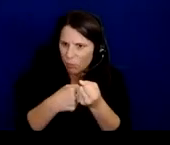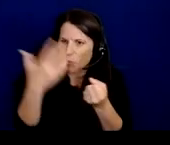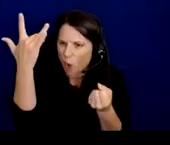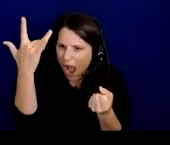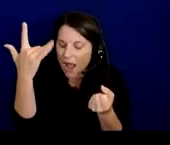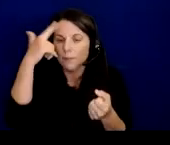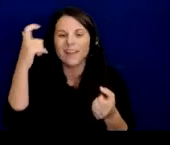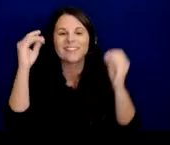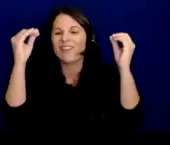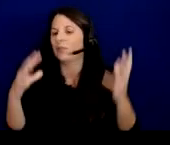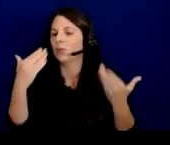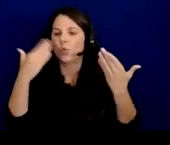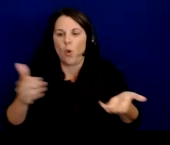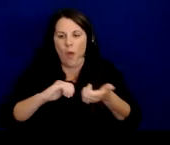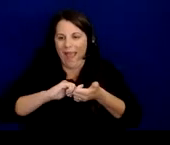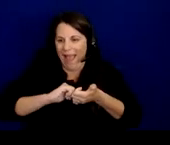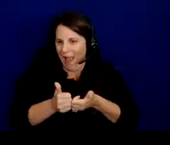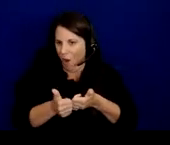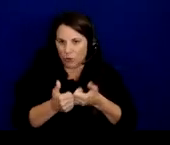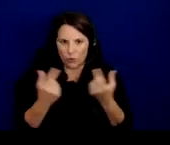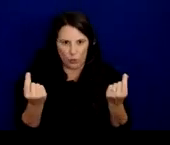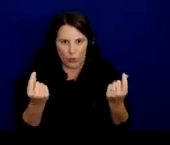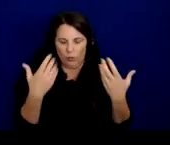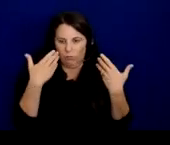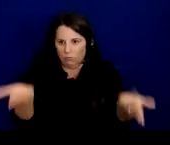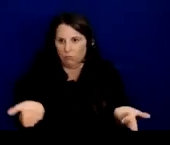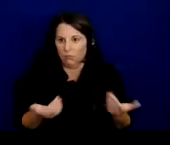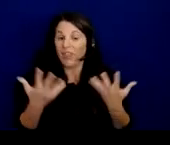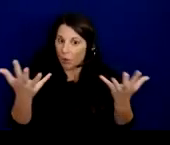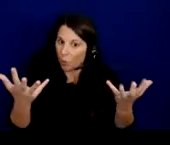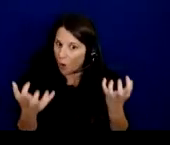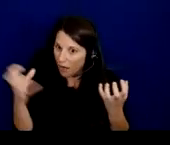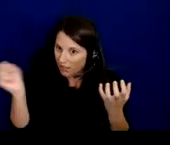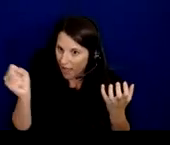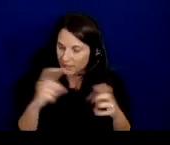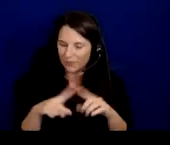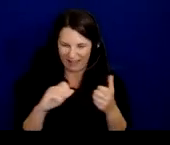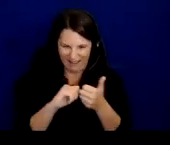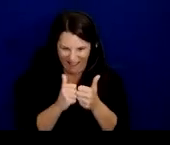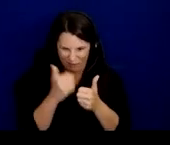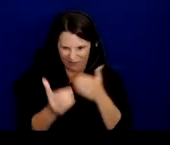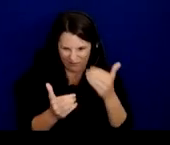They want to they just don't know how to make it part of the classroom. So having the resources to do that,